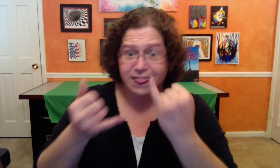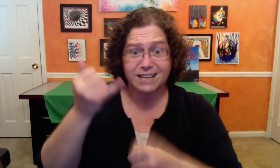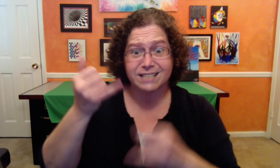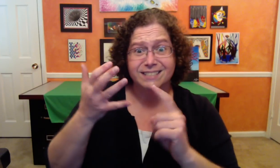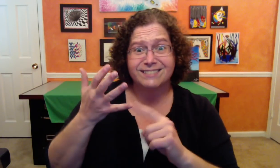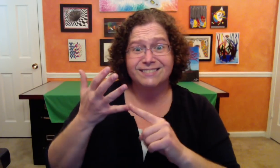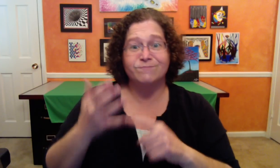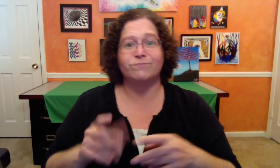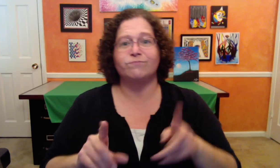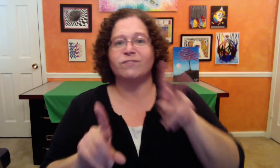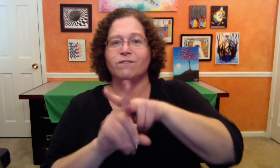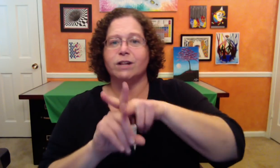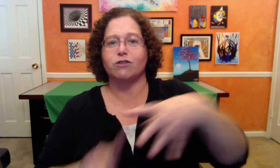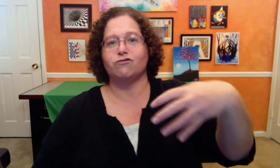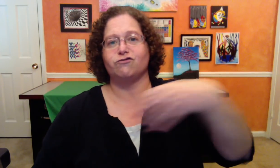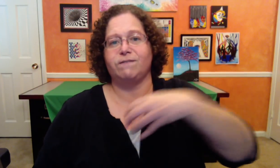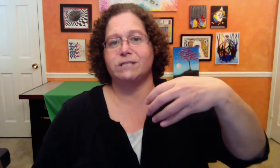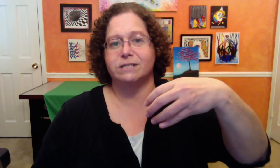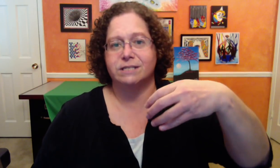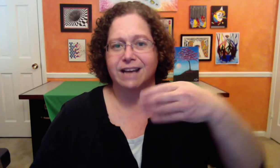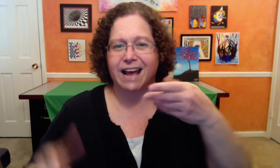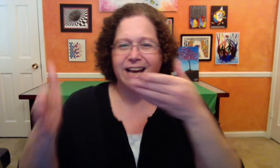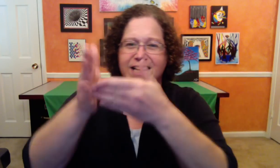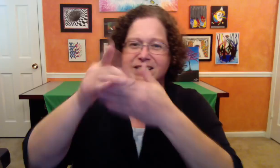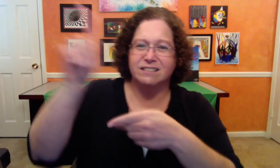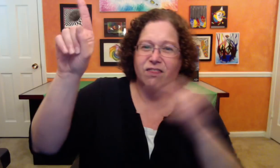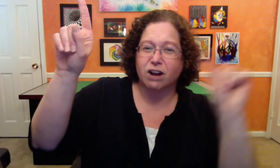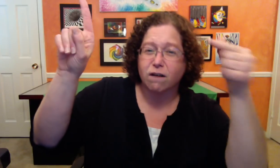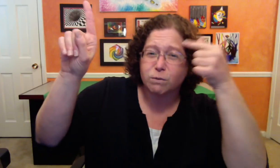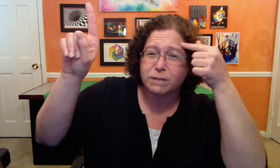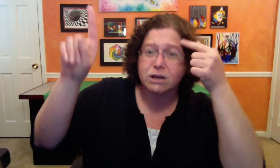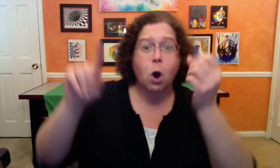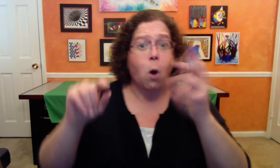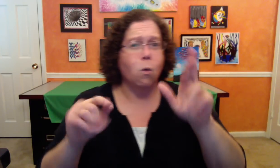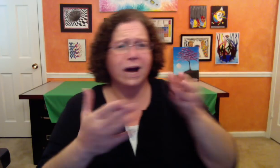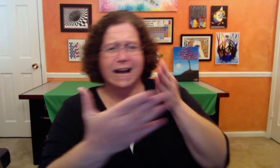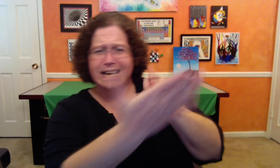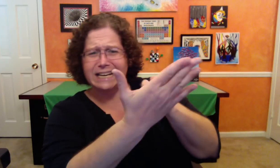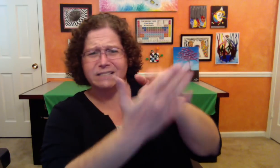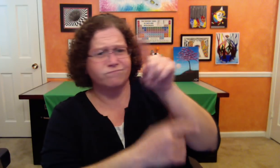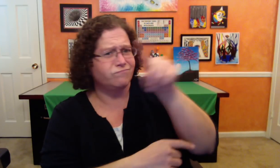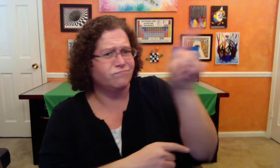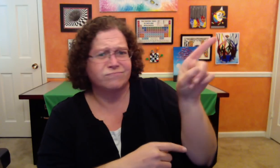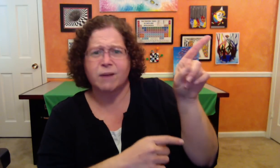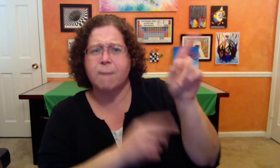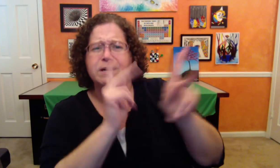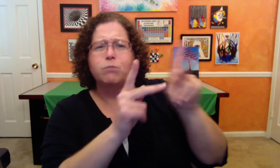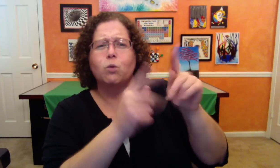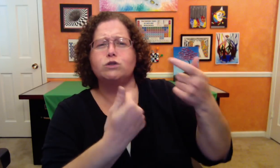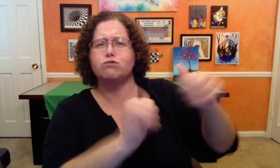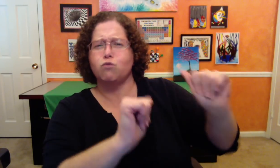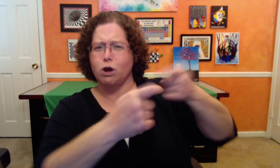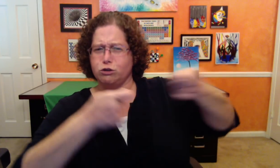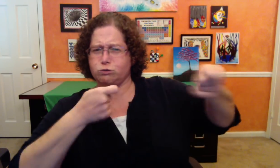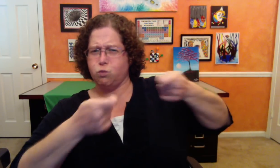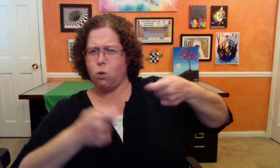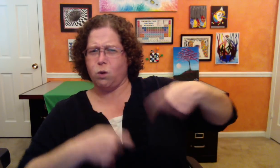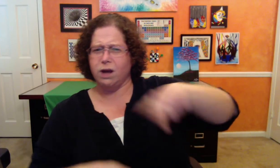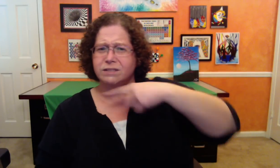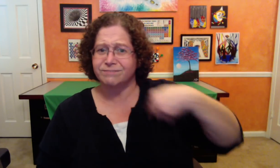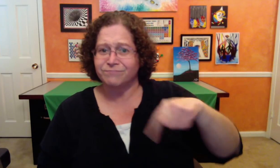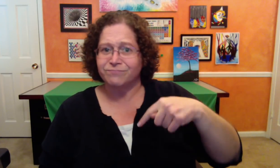Lastly, filing grievances against the government or against people who have tried to control us.